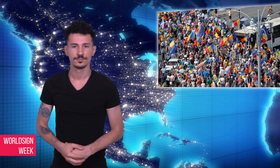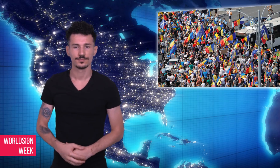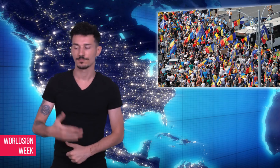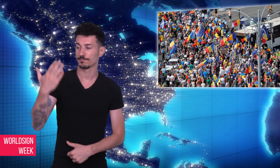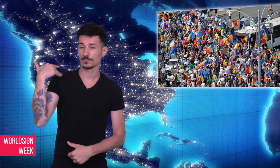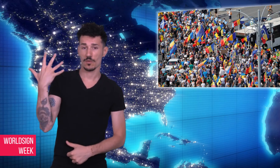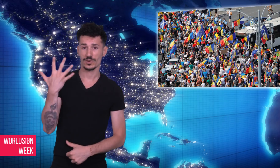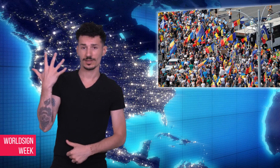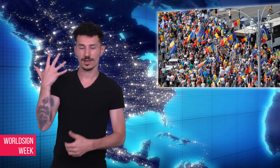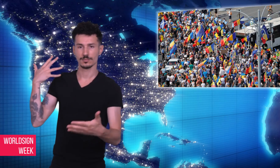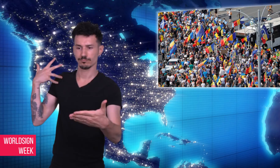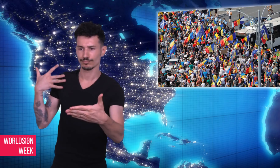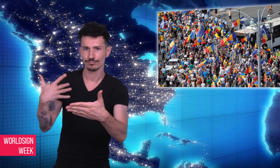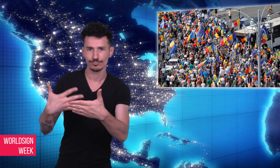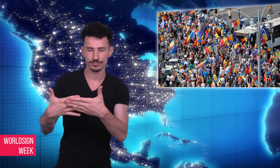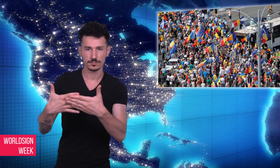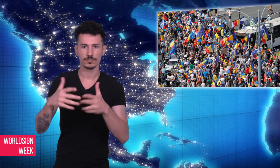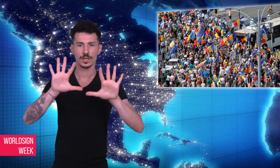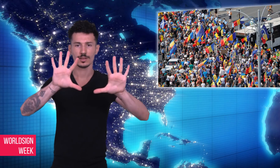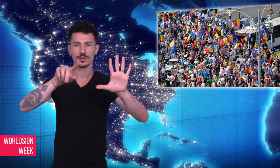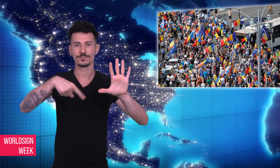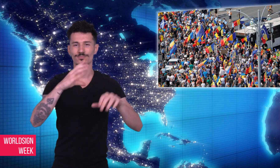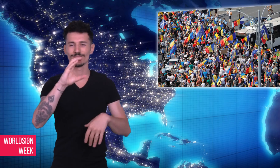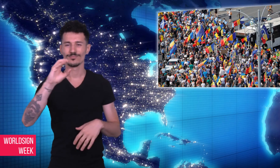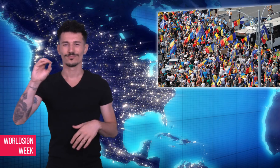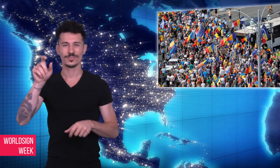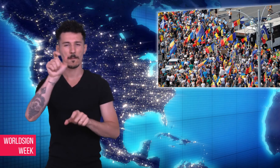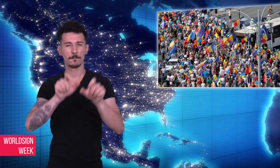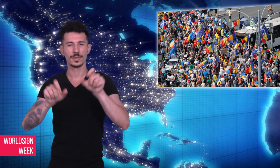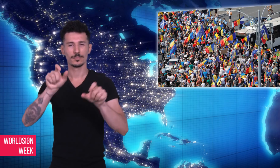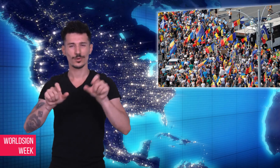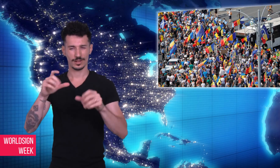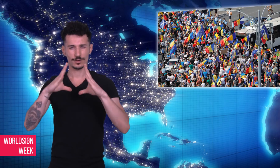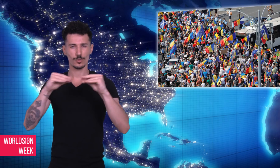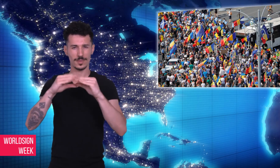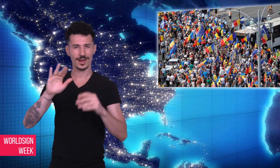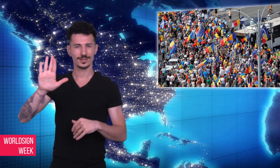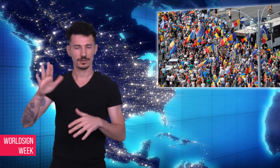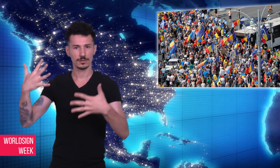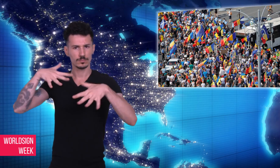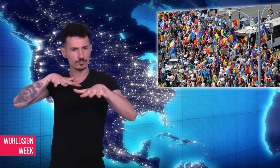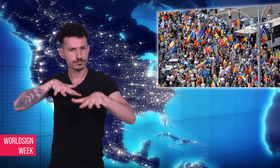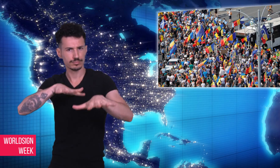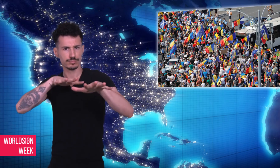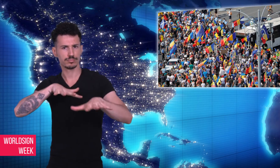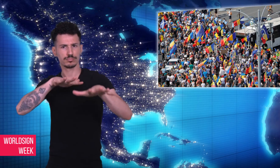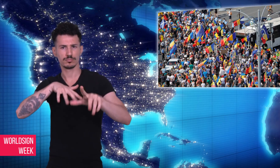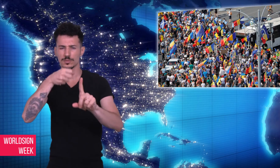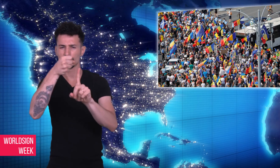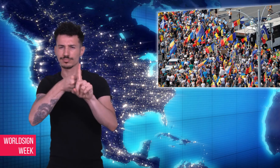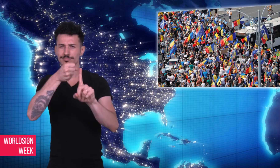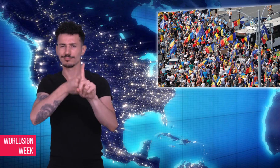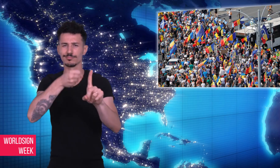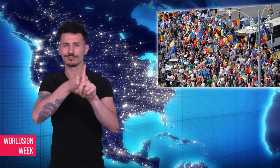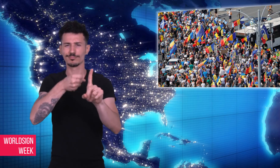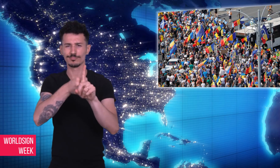Since Friday, tens of thousands of Romanians marched on the streets for